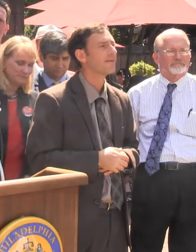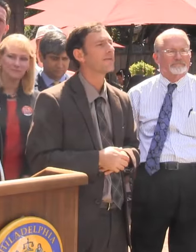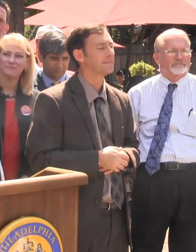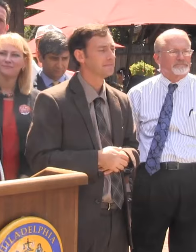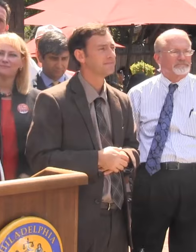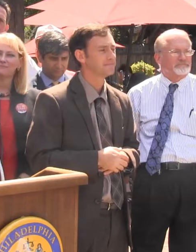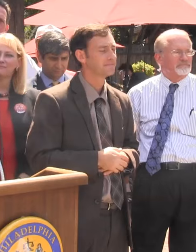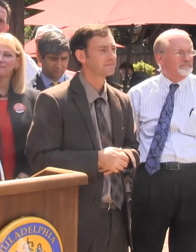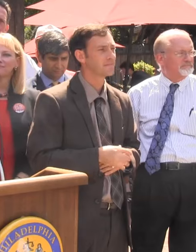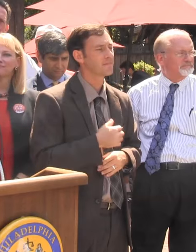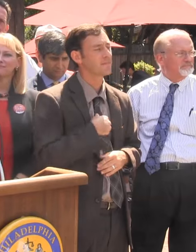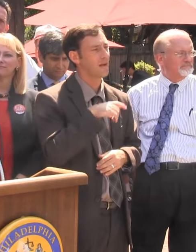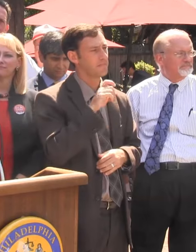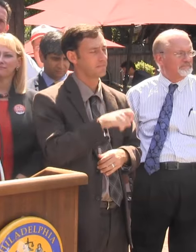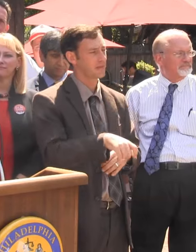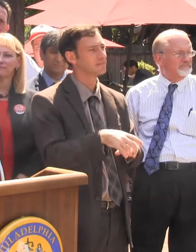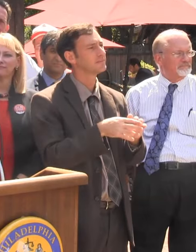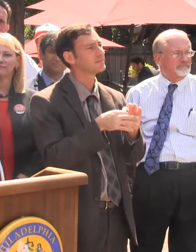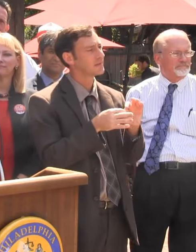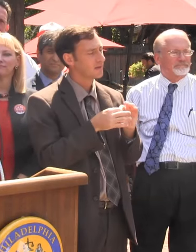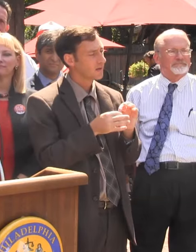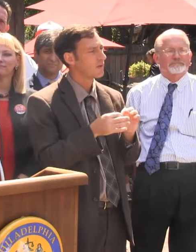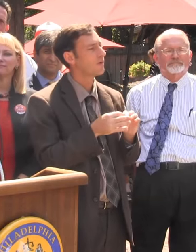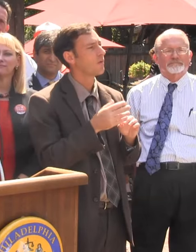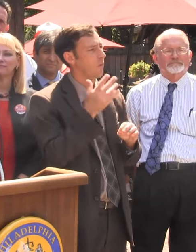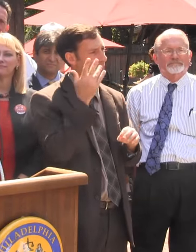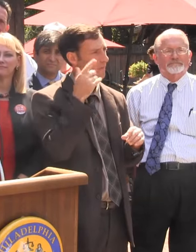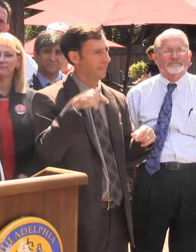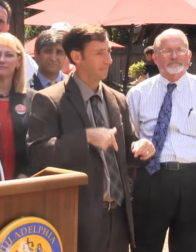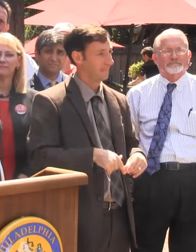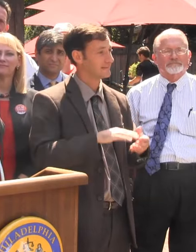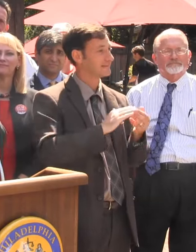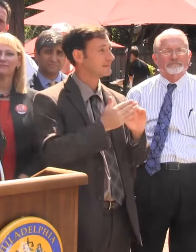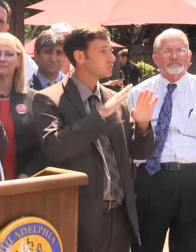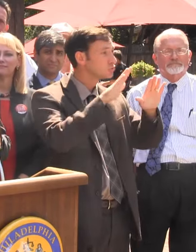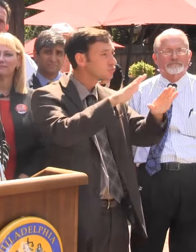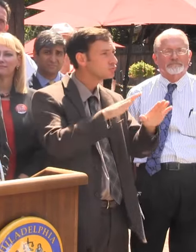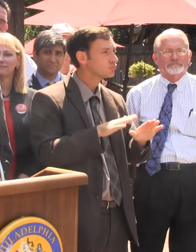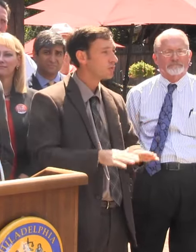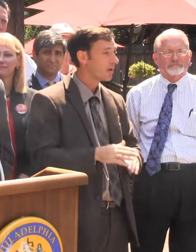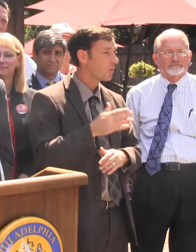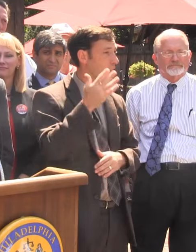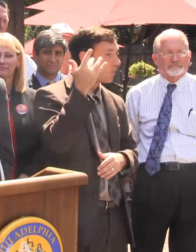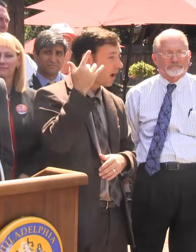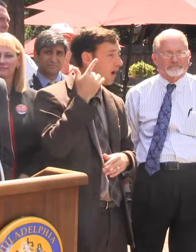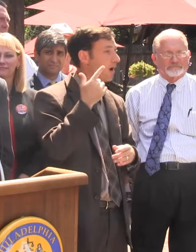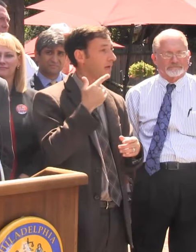say that what has made this city great and what has been endured this business community